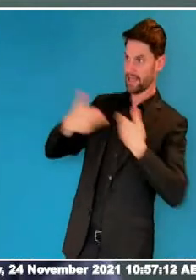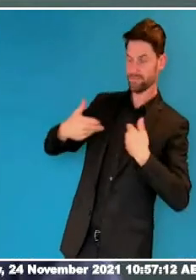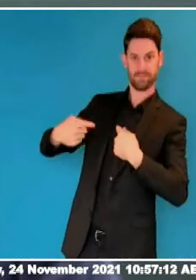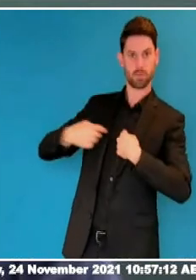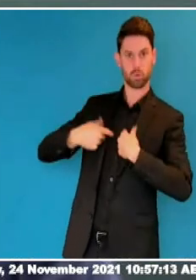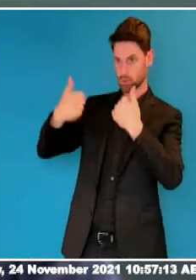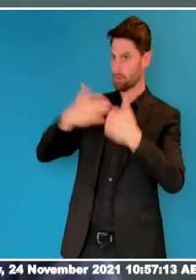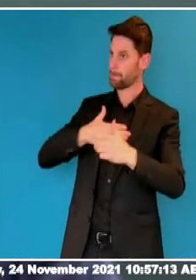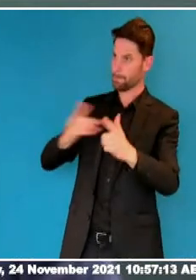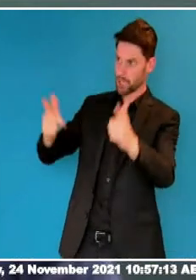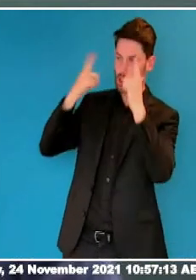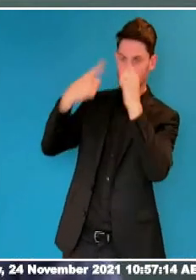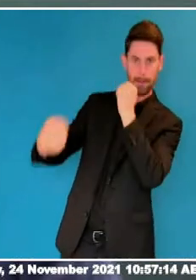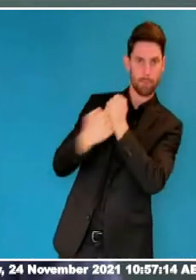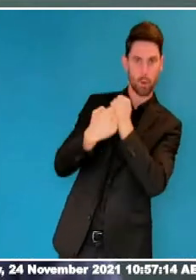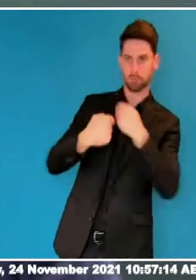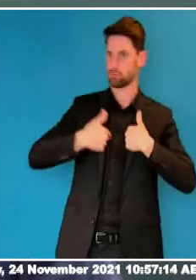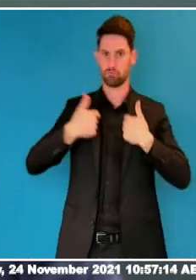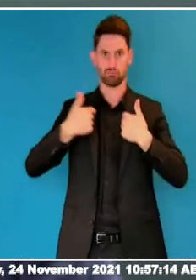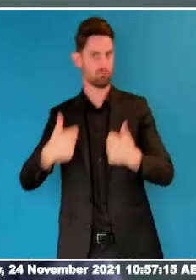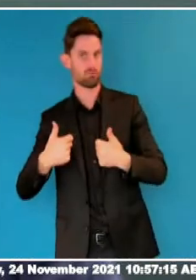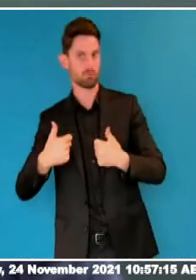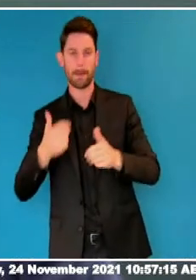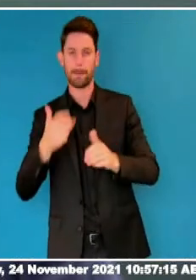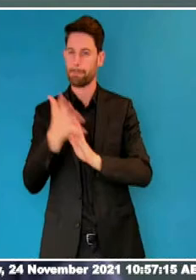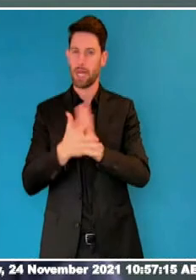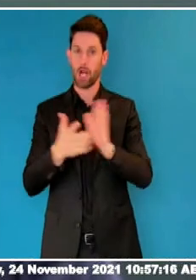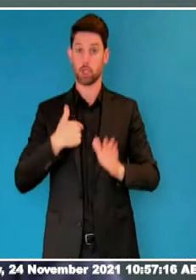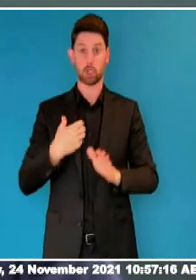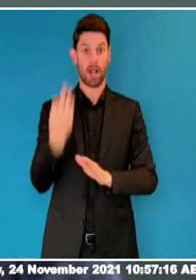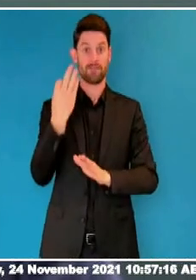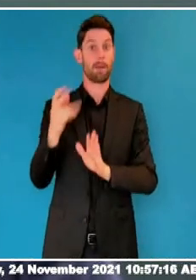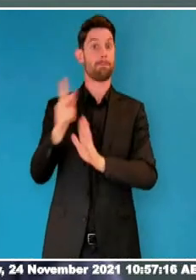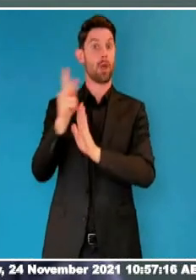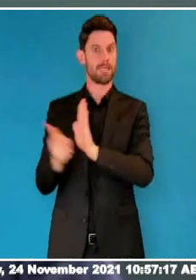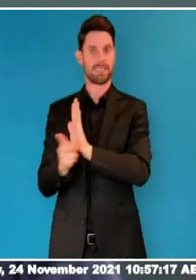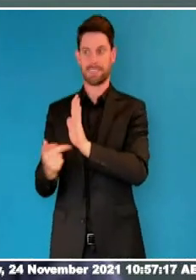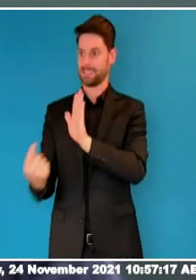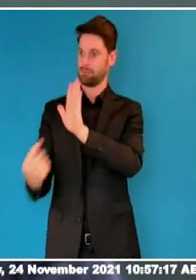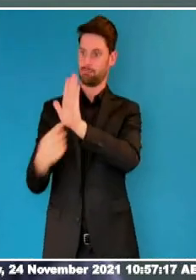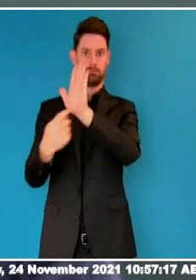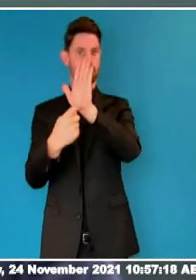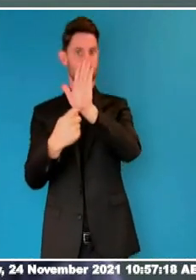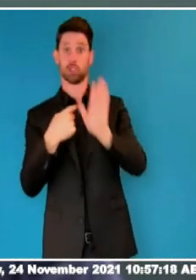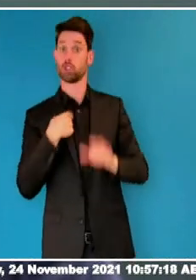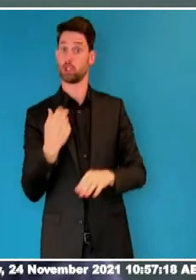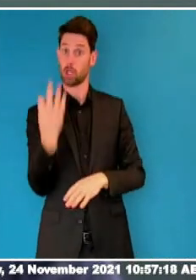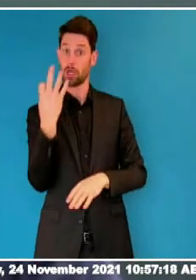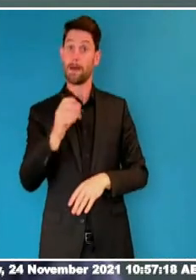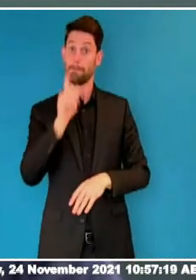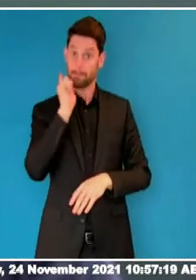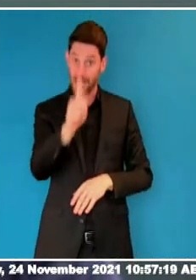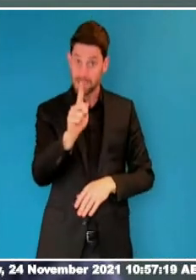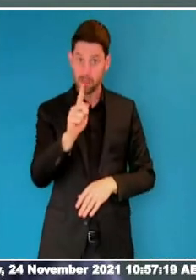supported. I can point to these things actually